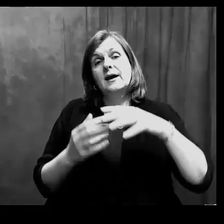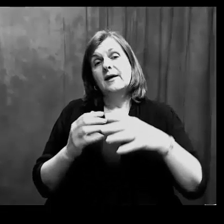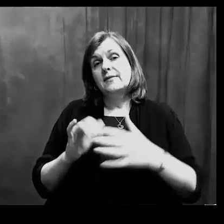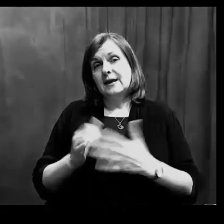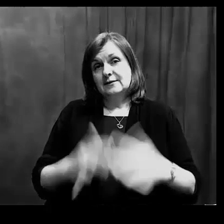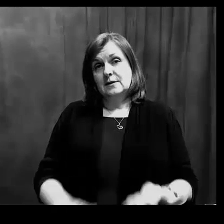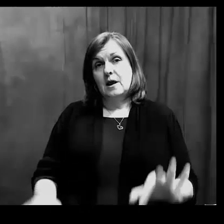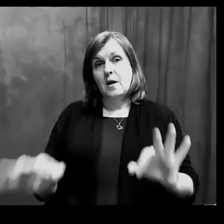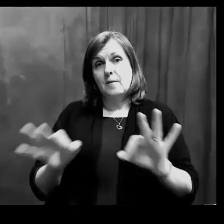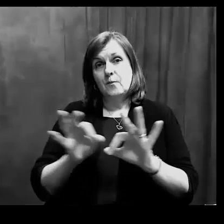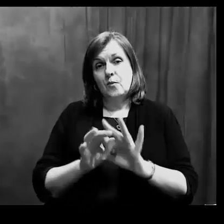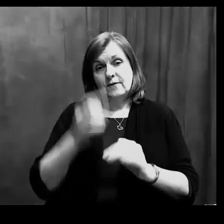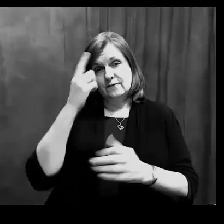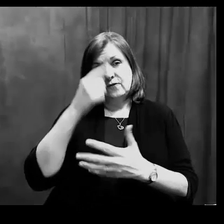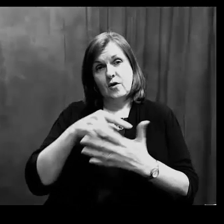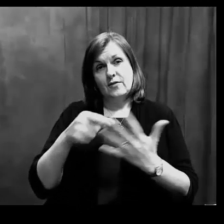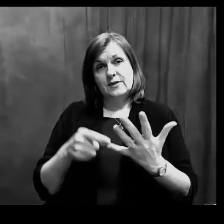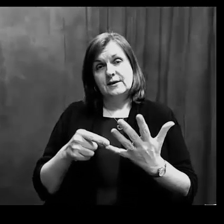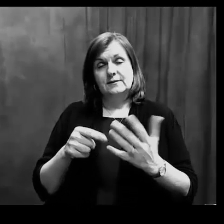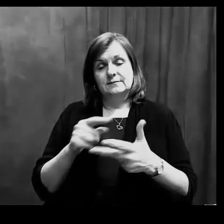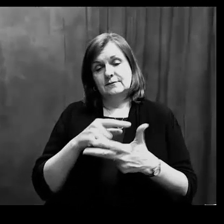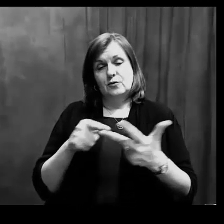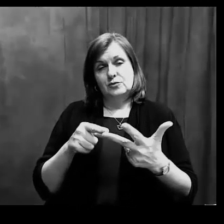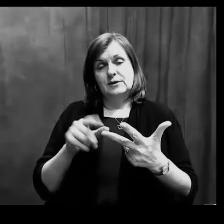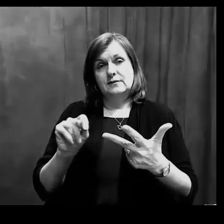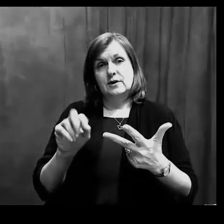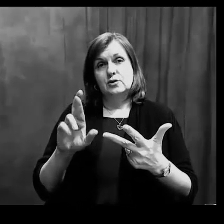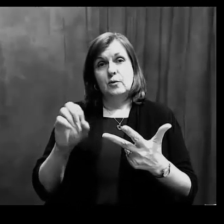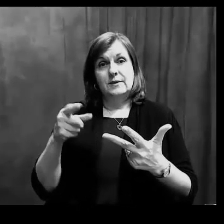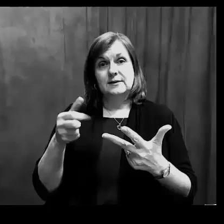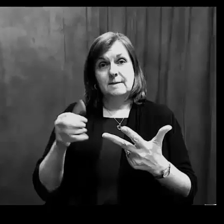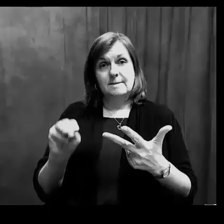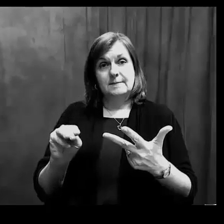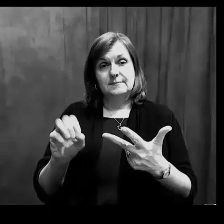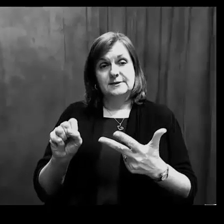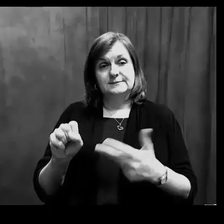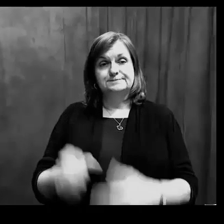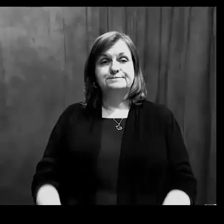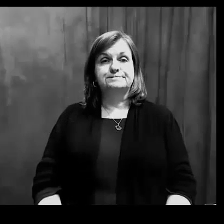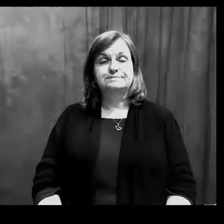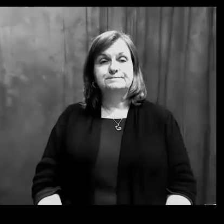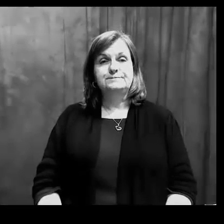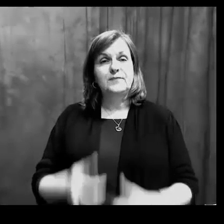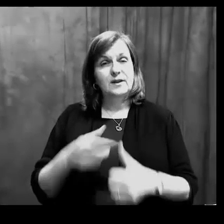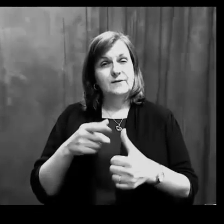will be very important for these different types of tropisms